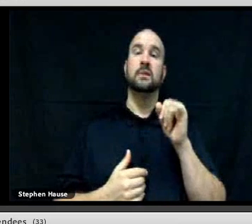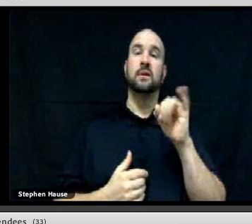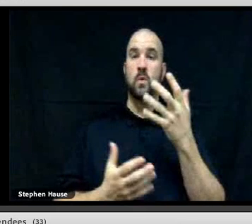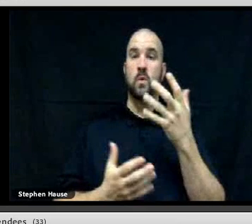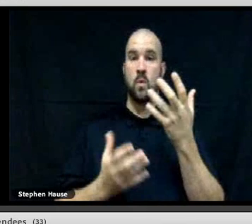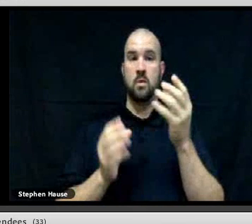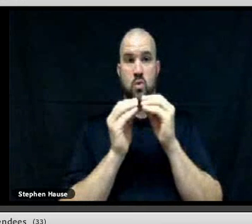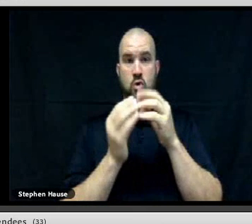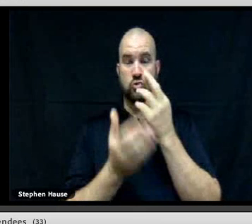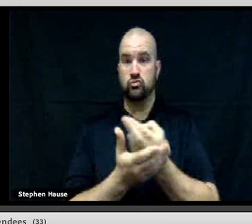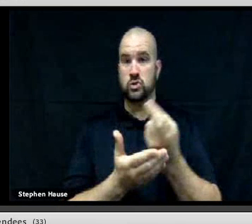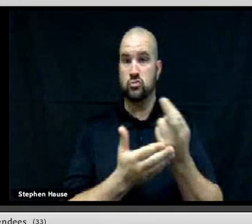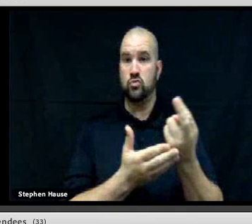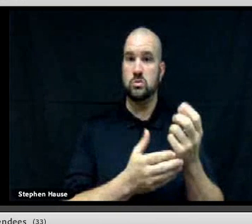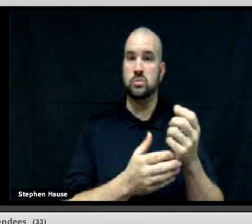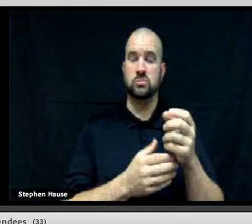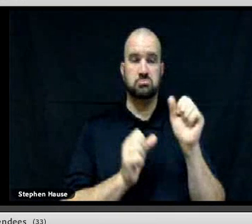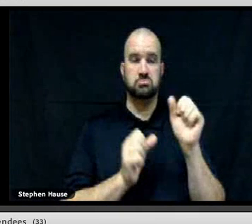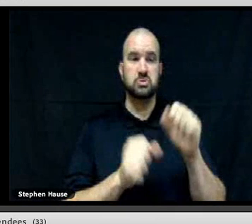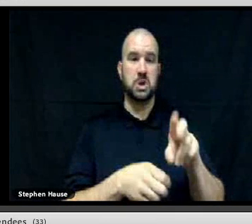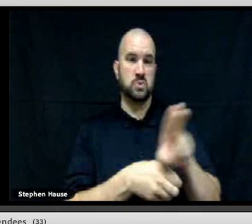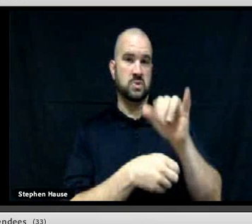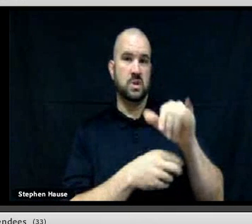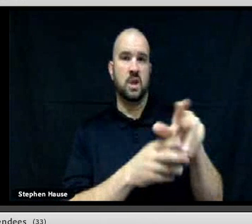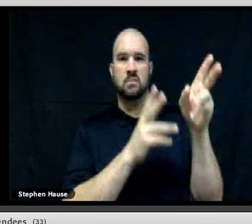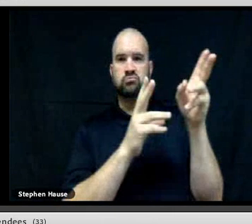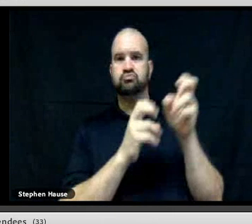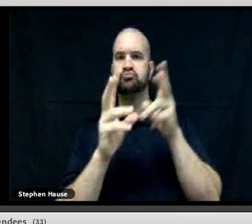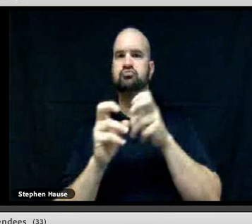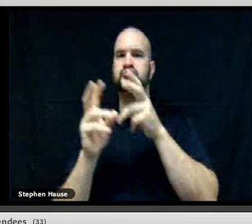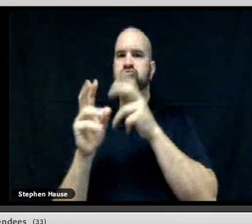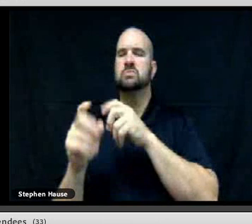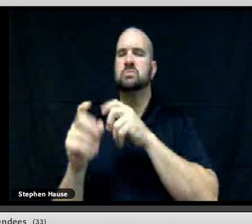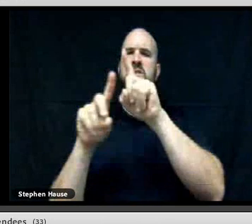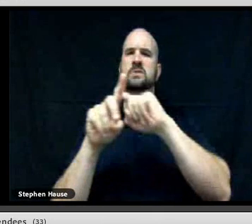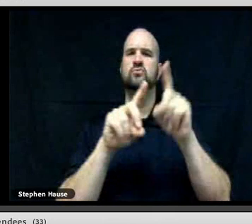that pools various institutions' content together.